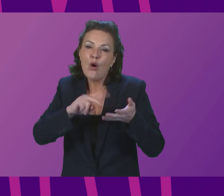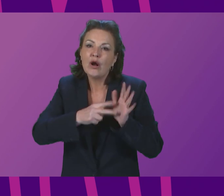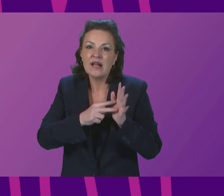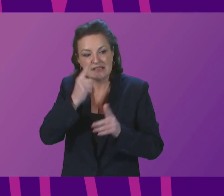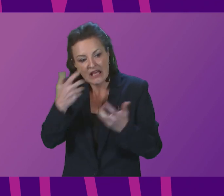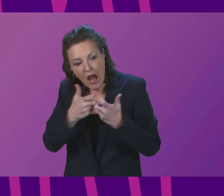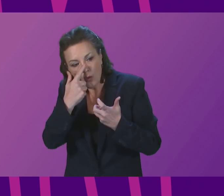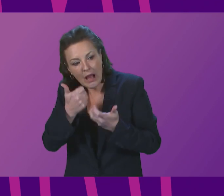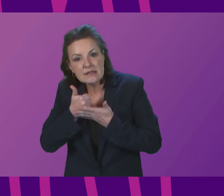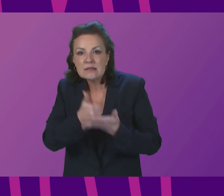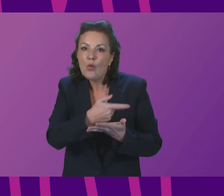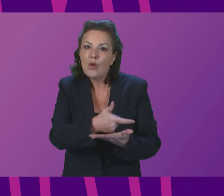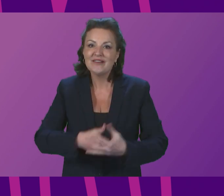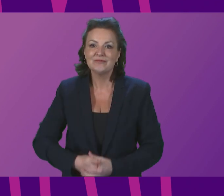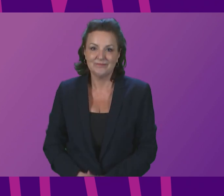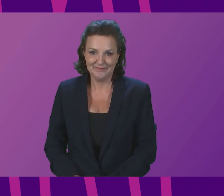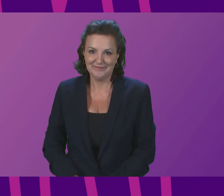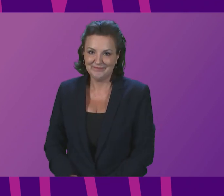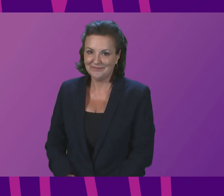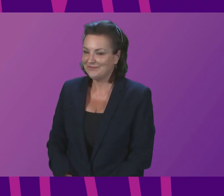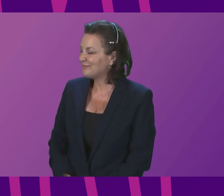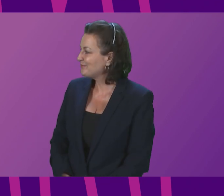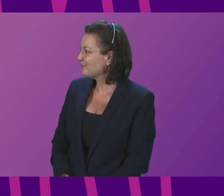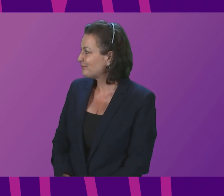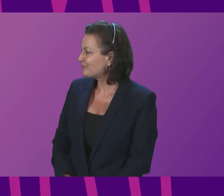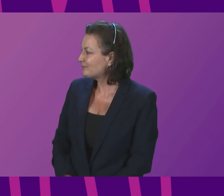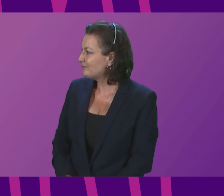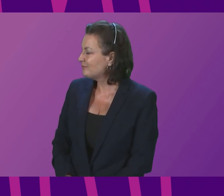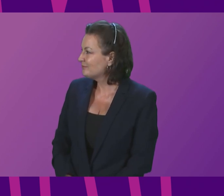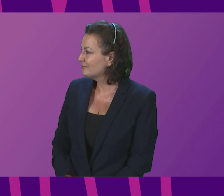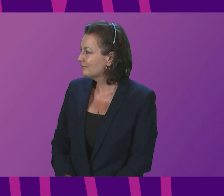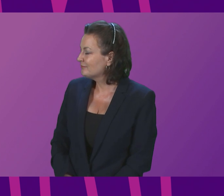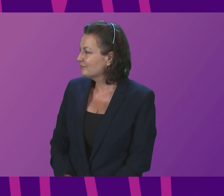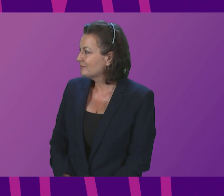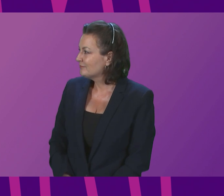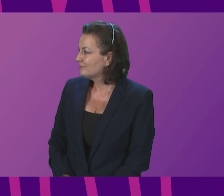My constituent’s family have, thankfully, made it safely to Glasgow from Kyiv, including